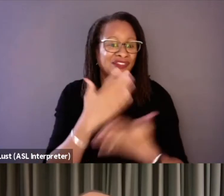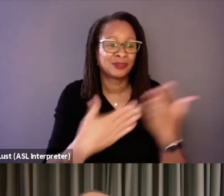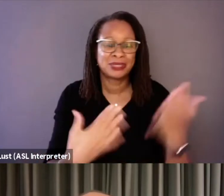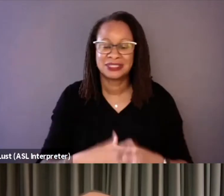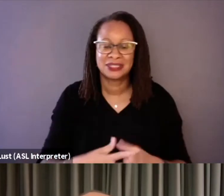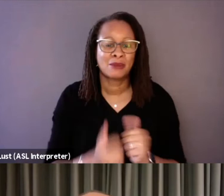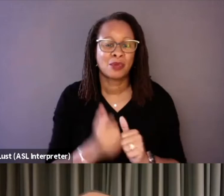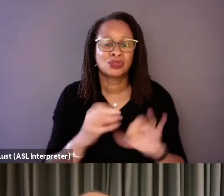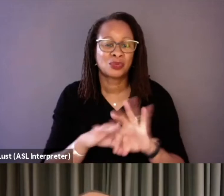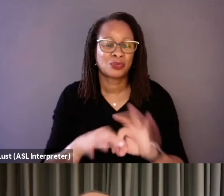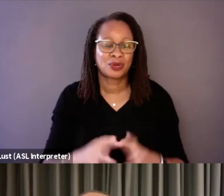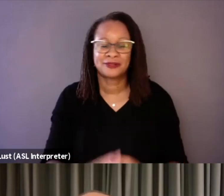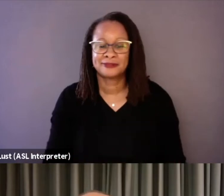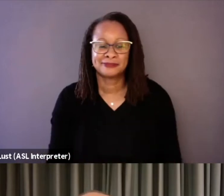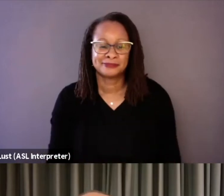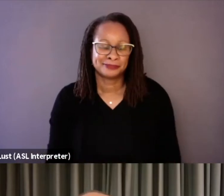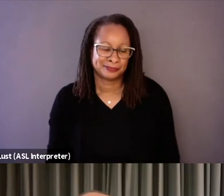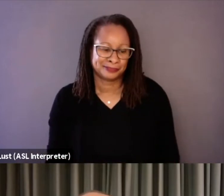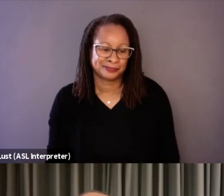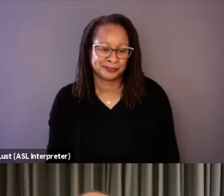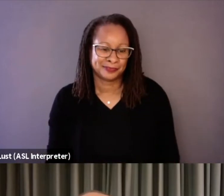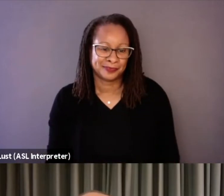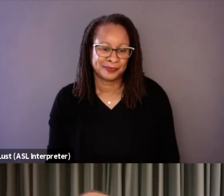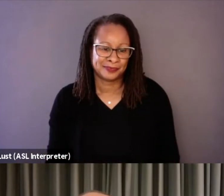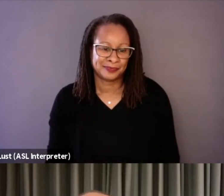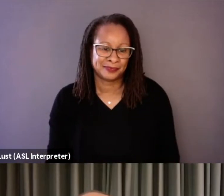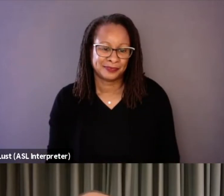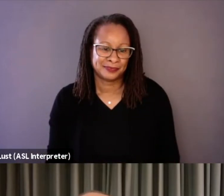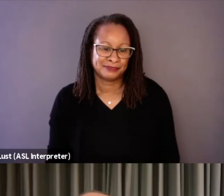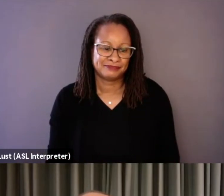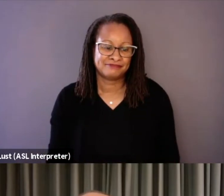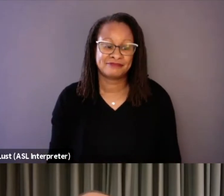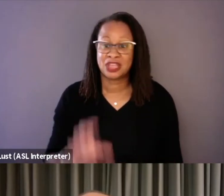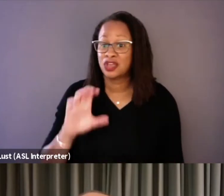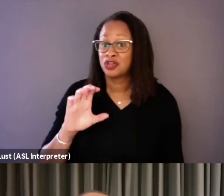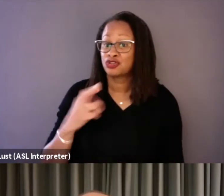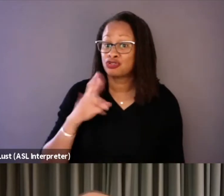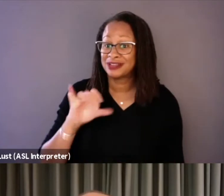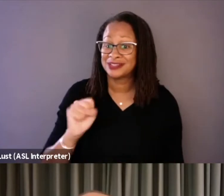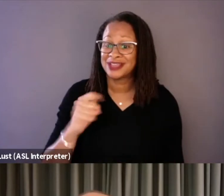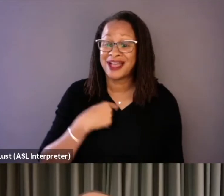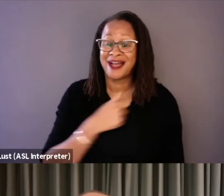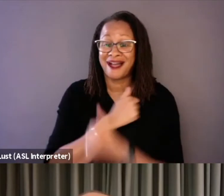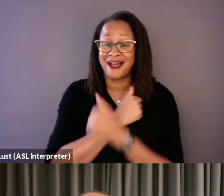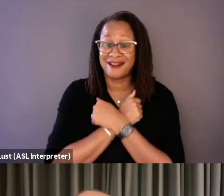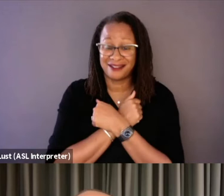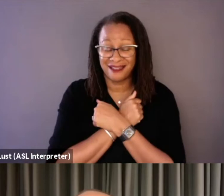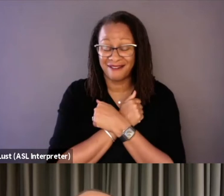I love the collaboration that he did, it's a self portrait collaboration,